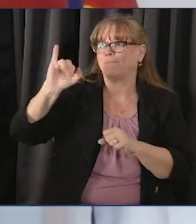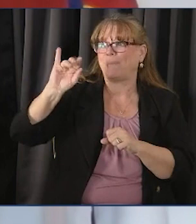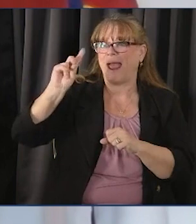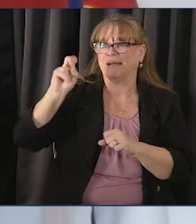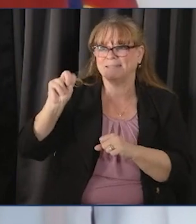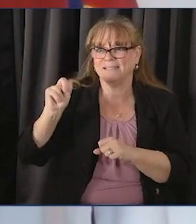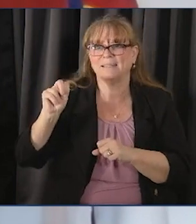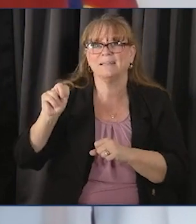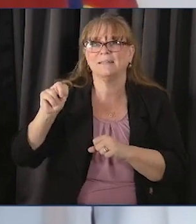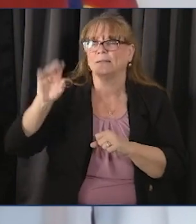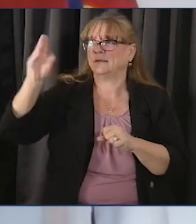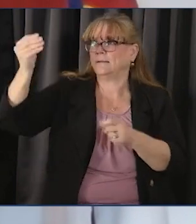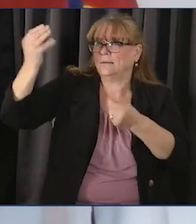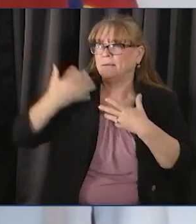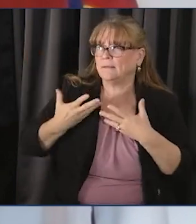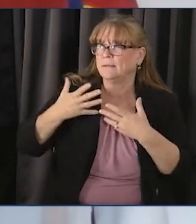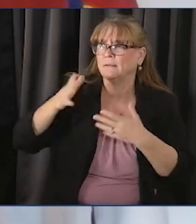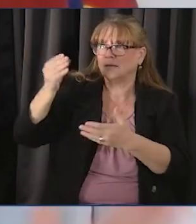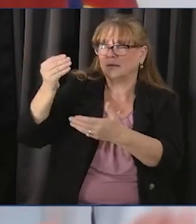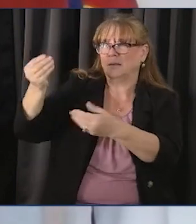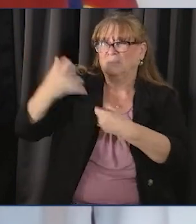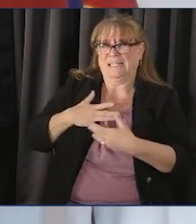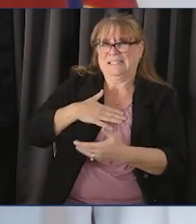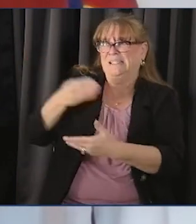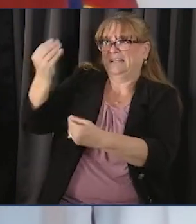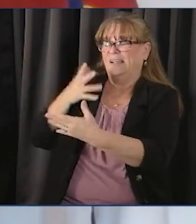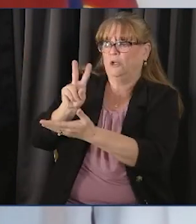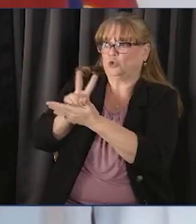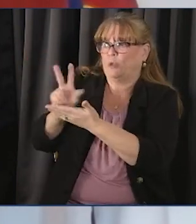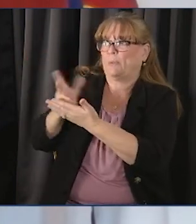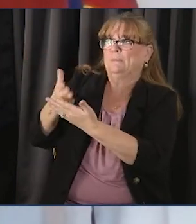quicker, even quicker, and that appointments won't have to be cancelled, because there's